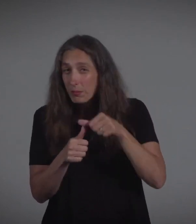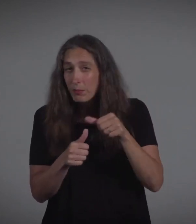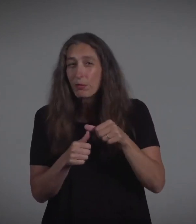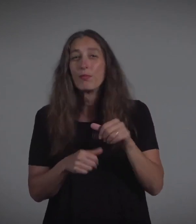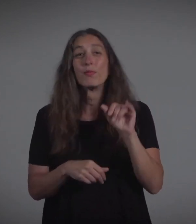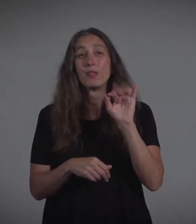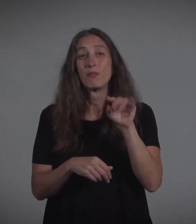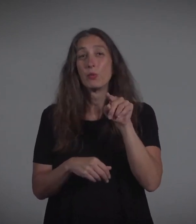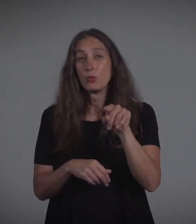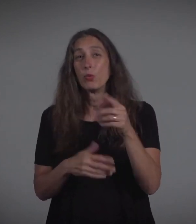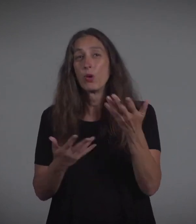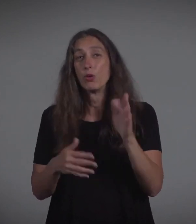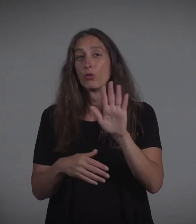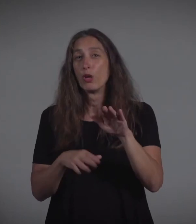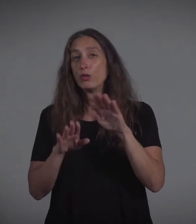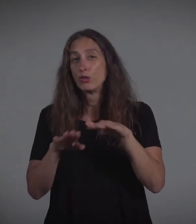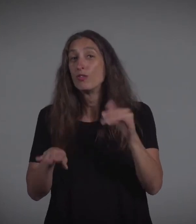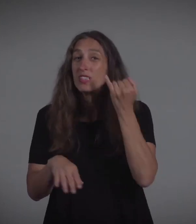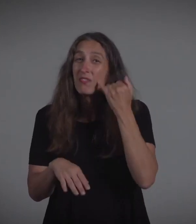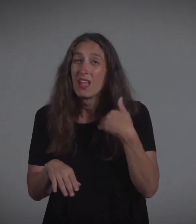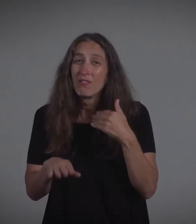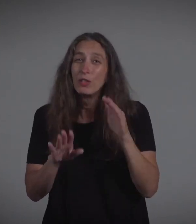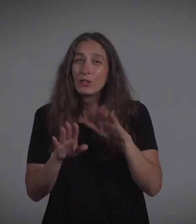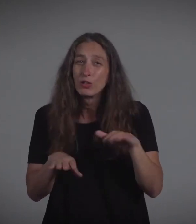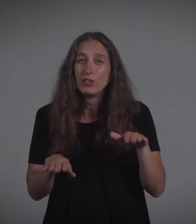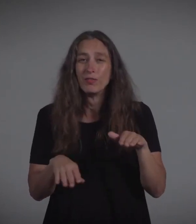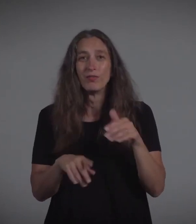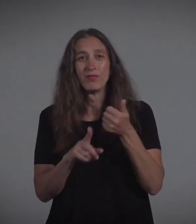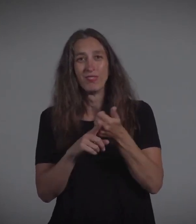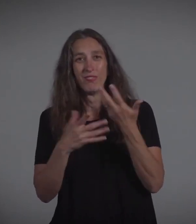This is important for you or your children who have experienced abuse.